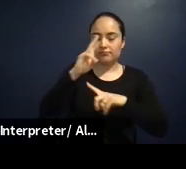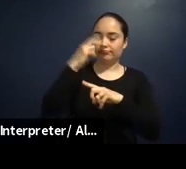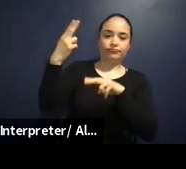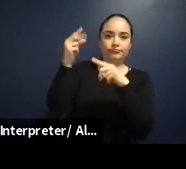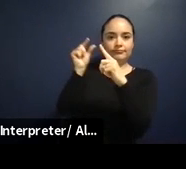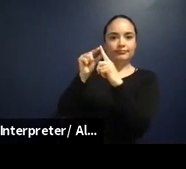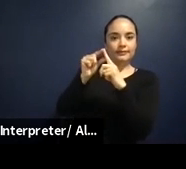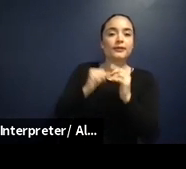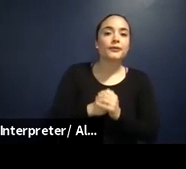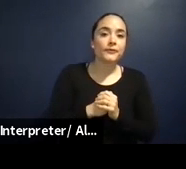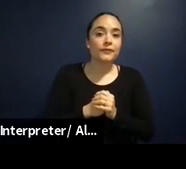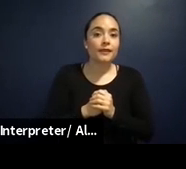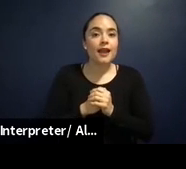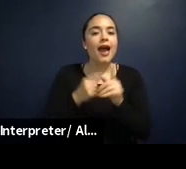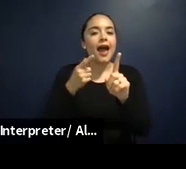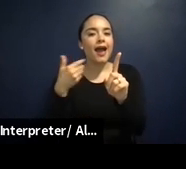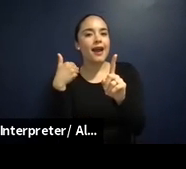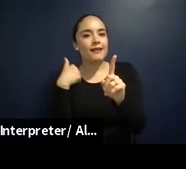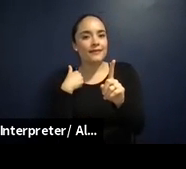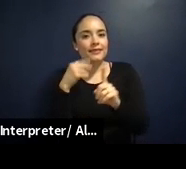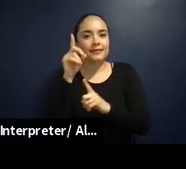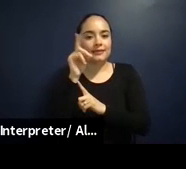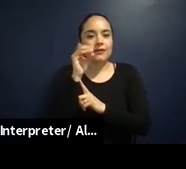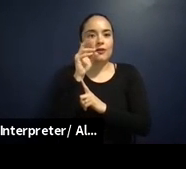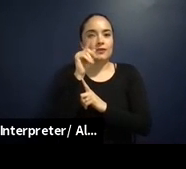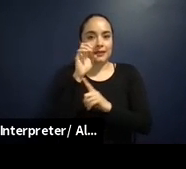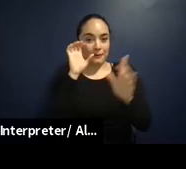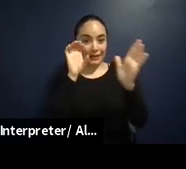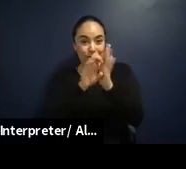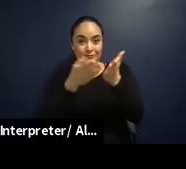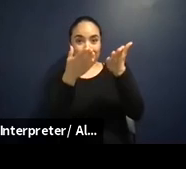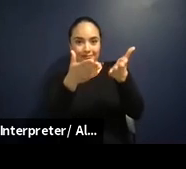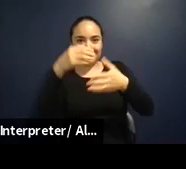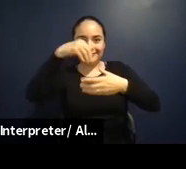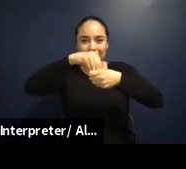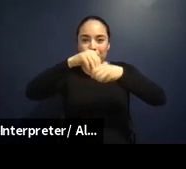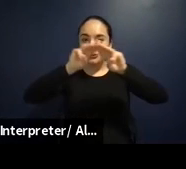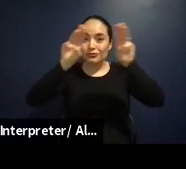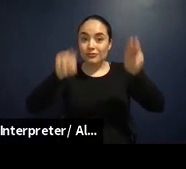so you can see really that black and white type of rock, and I think that's what they're trying to do